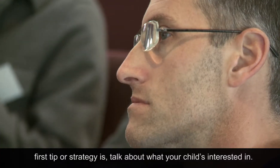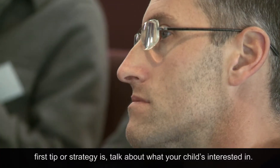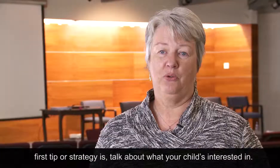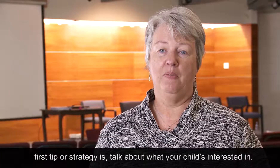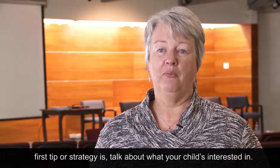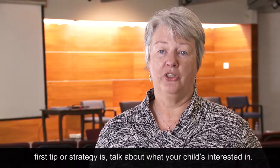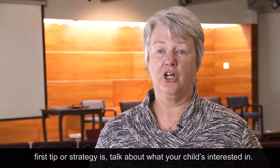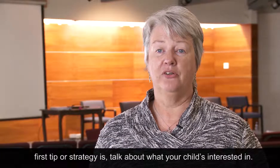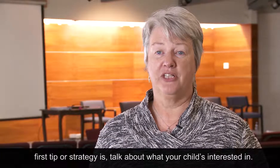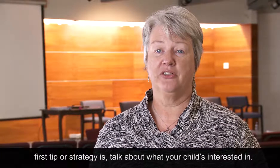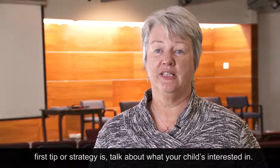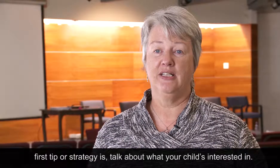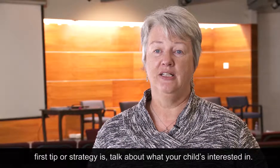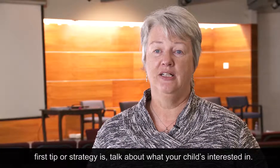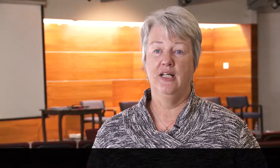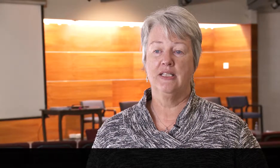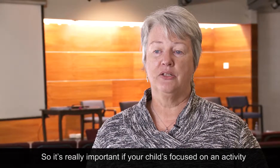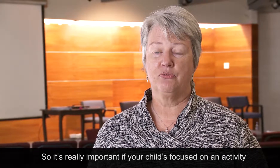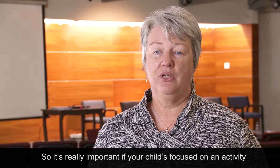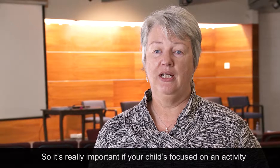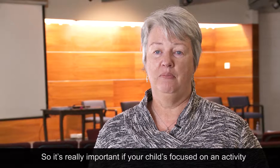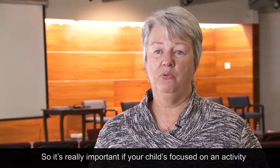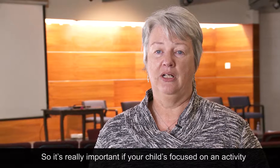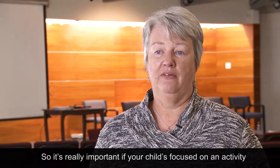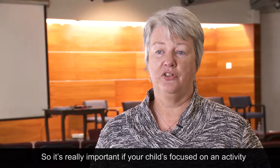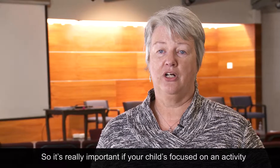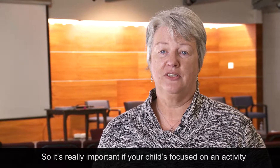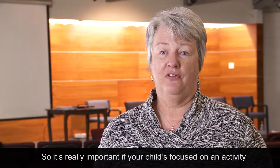is, talk about what your child’s interested in. So it’s really important if your child’s